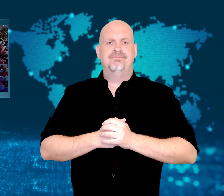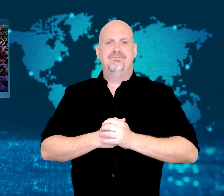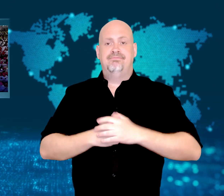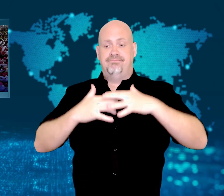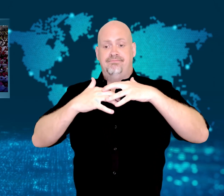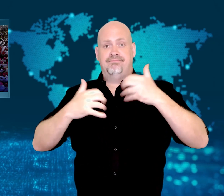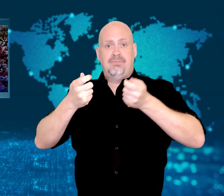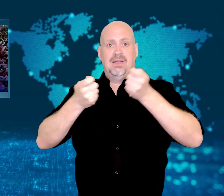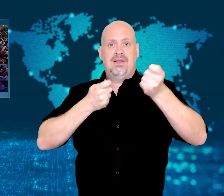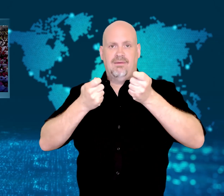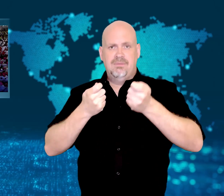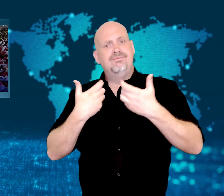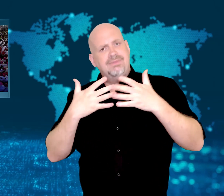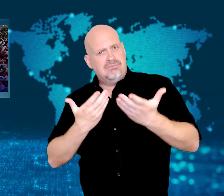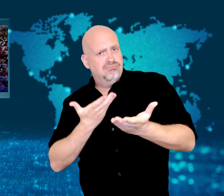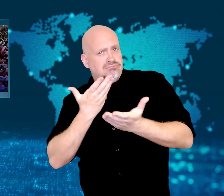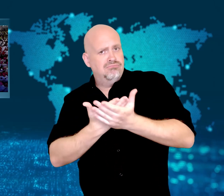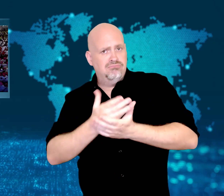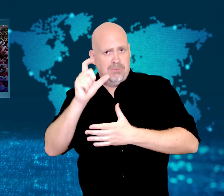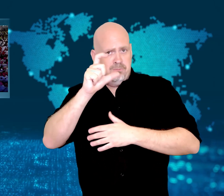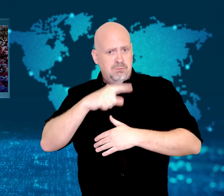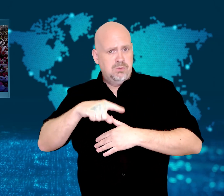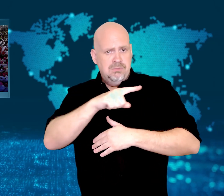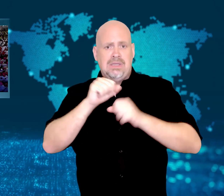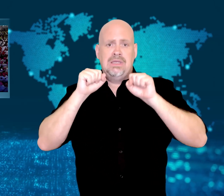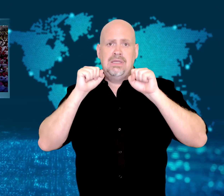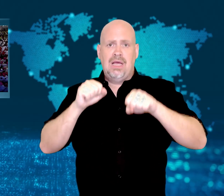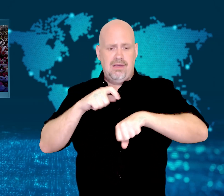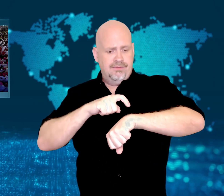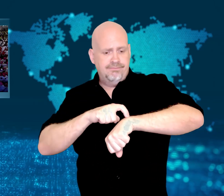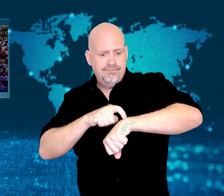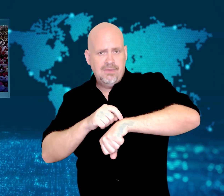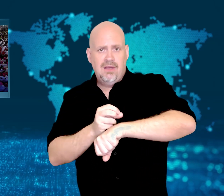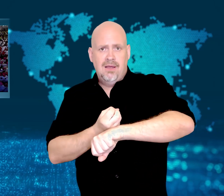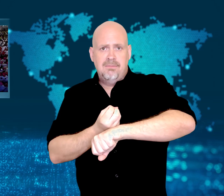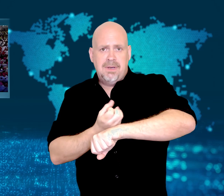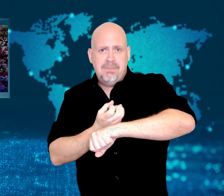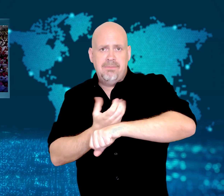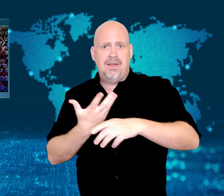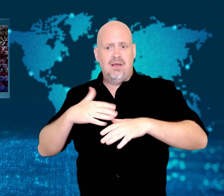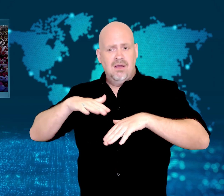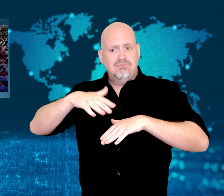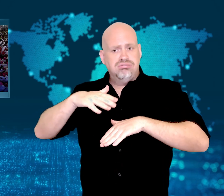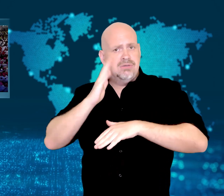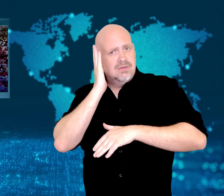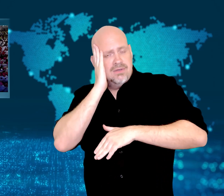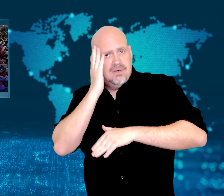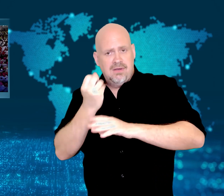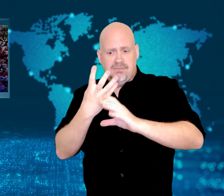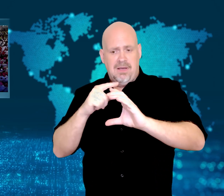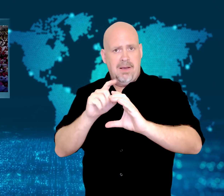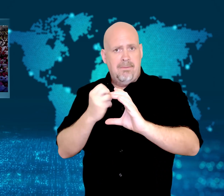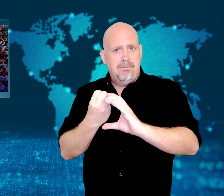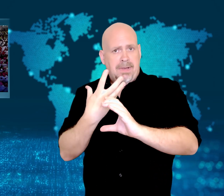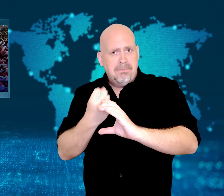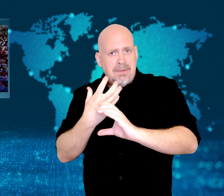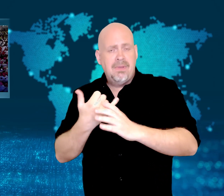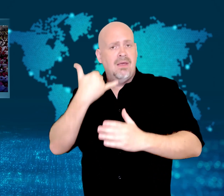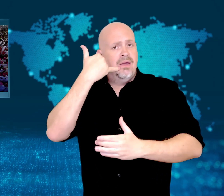They claim that the call to prayer is an integral part of their faith